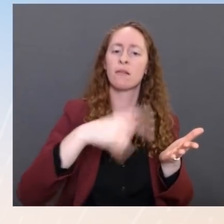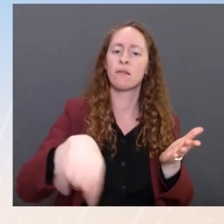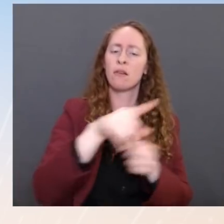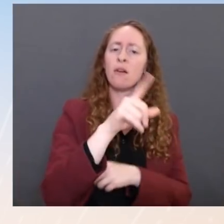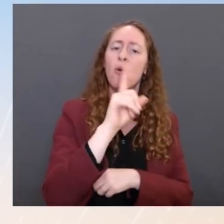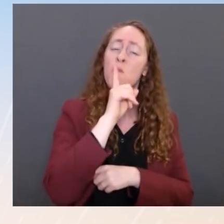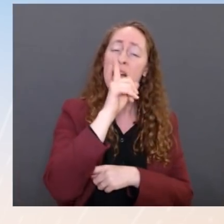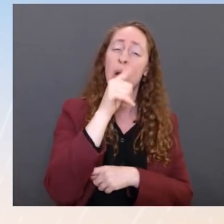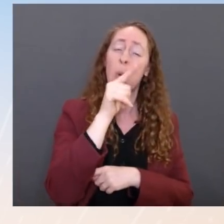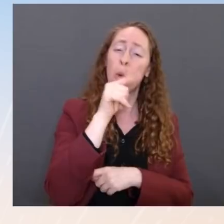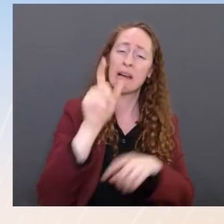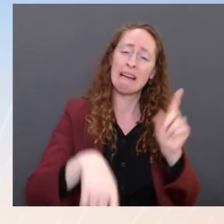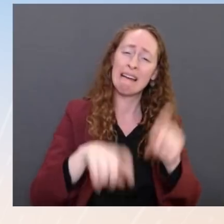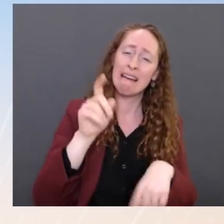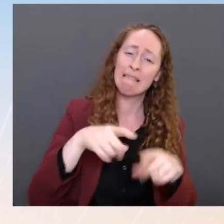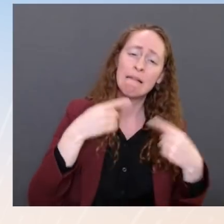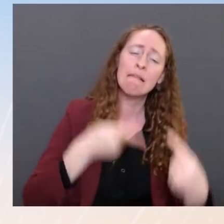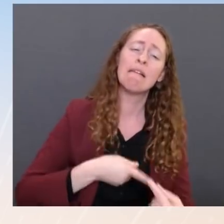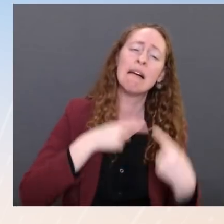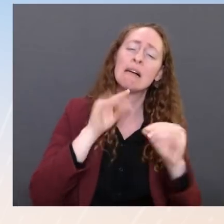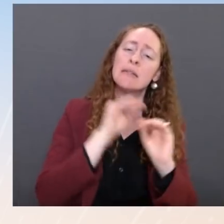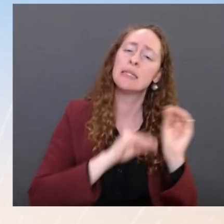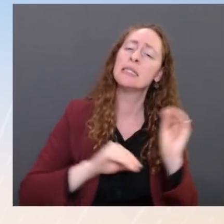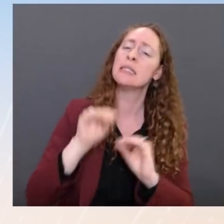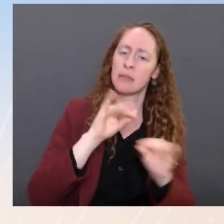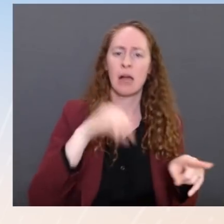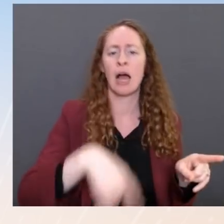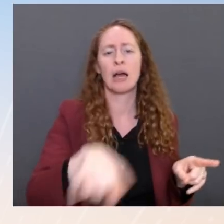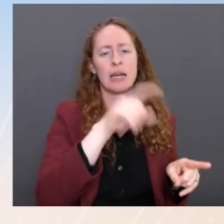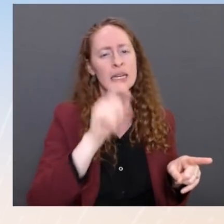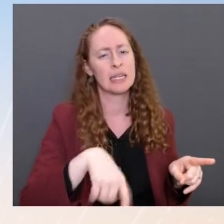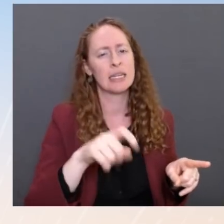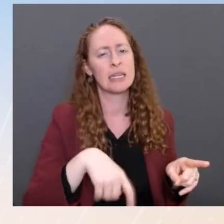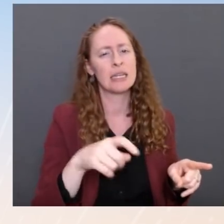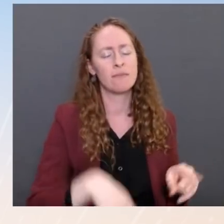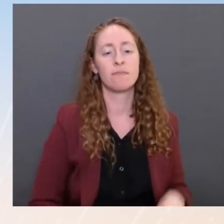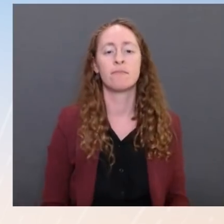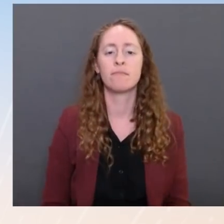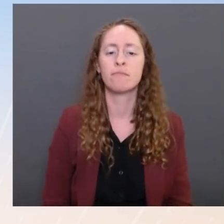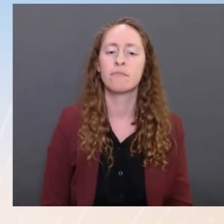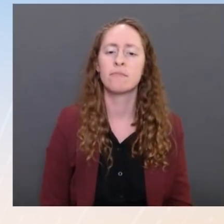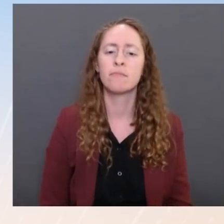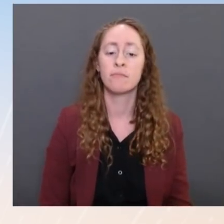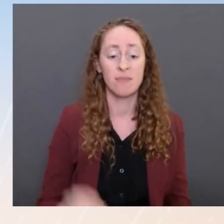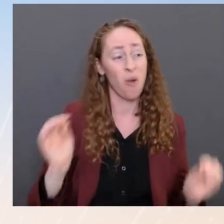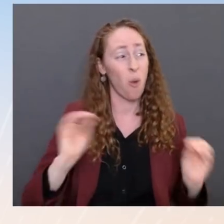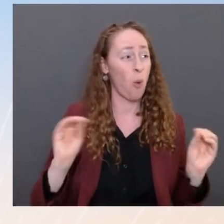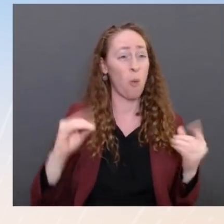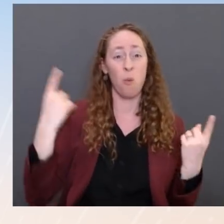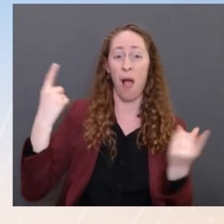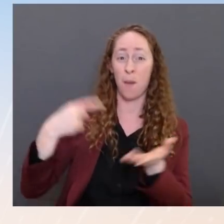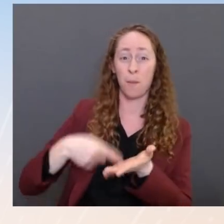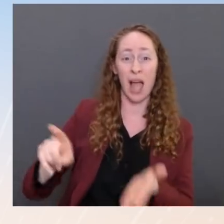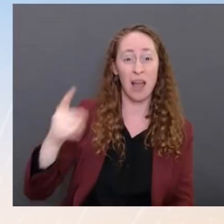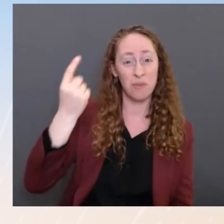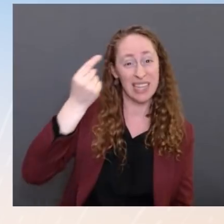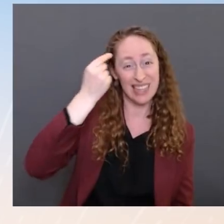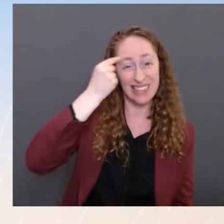no one has paid a dime in federal student loans since the President took office, and he's continuing to consider a range of options and policy here.